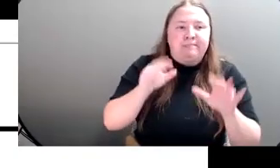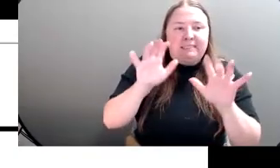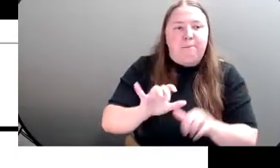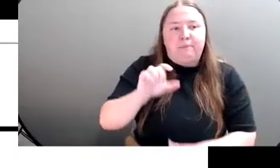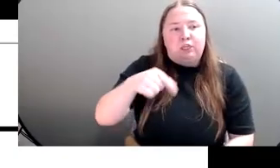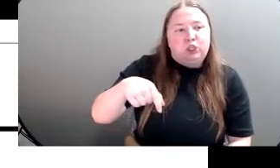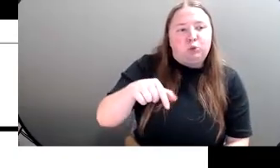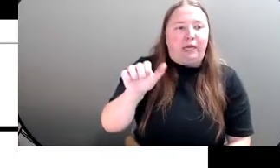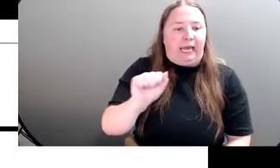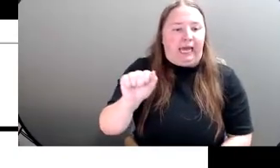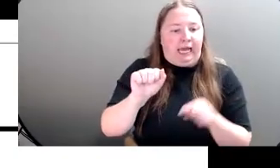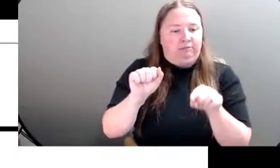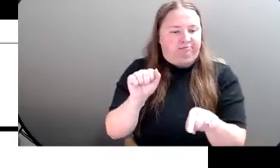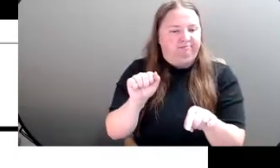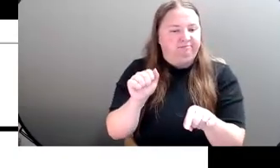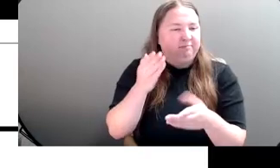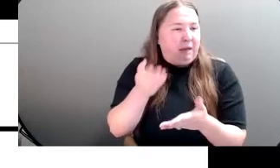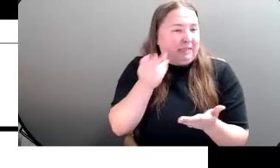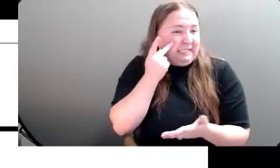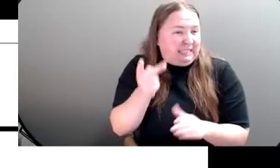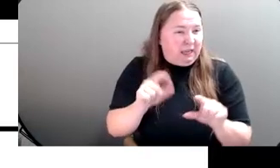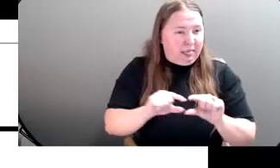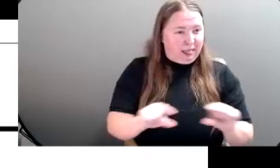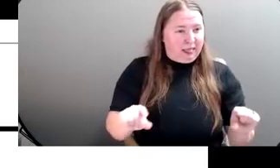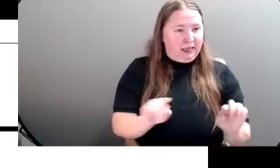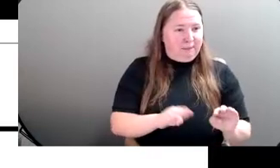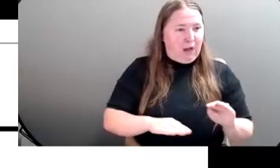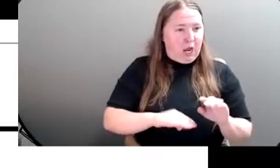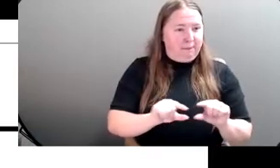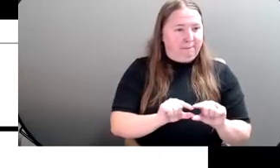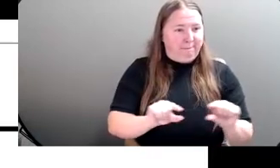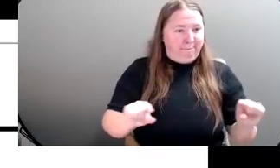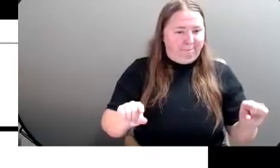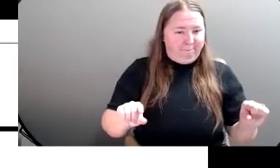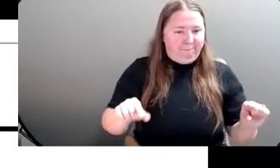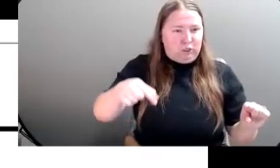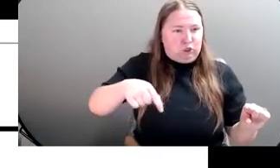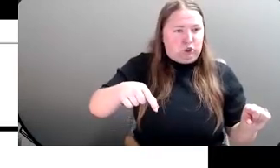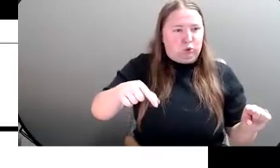And so you might see it along the bottom of your, or the top of your toolbar.